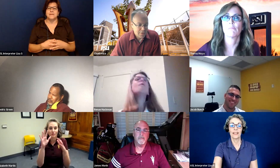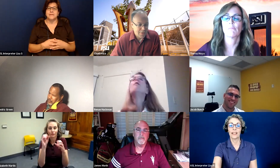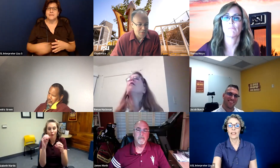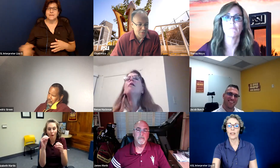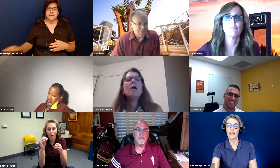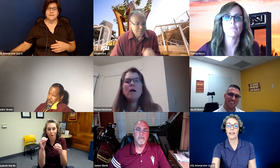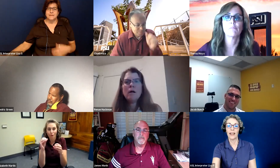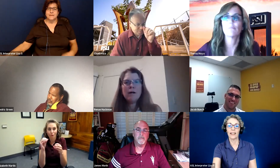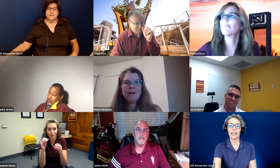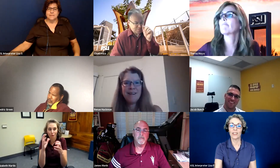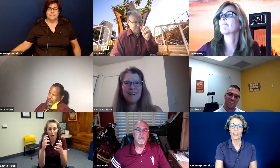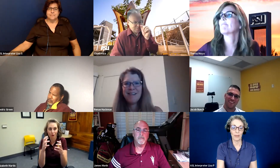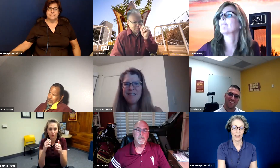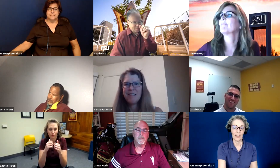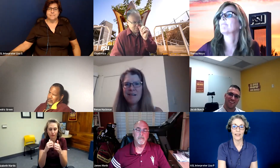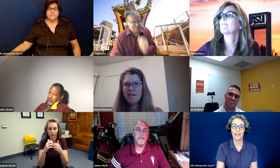Elizabeth. I'd like to jump in there.